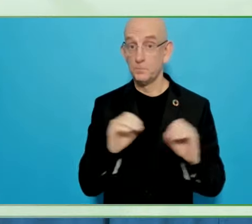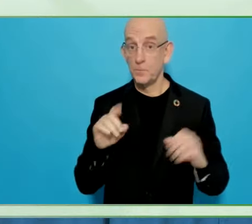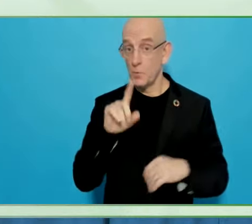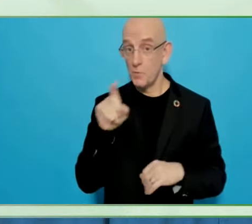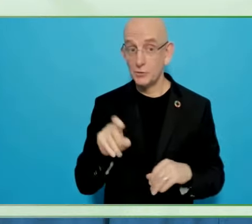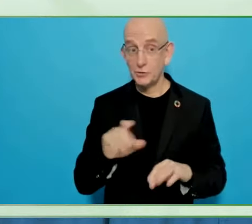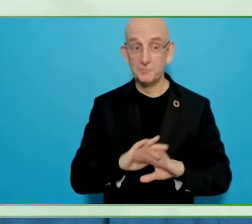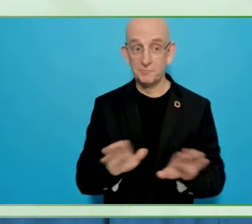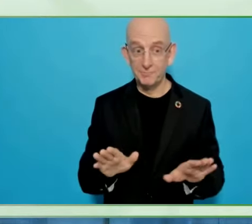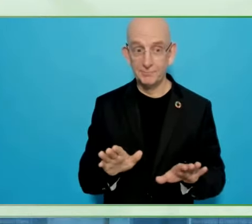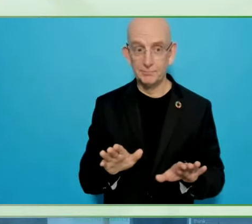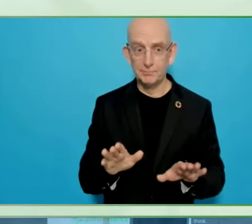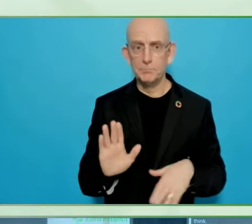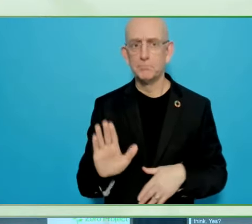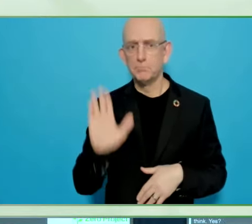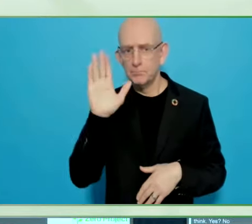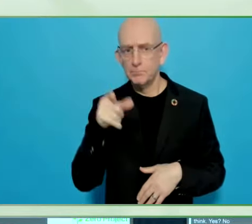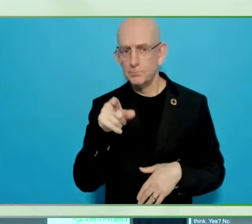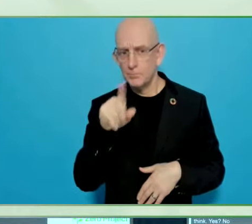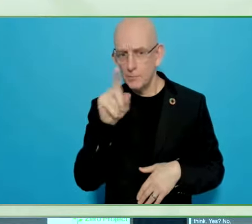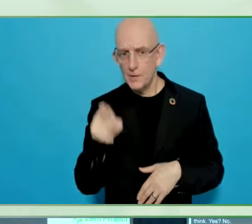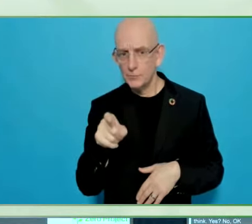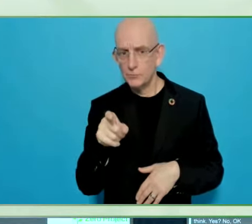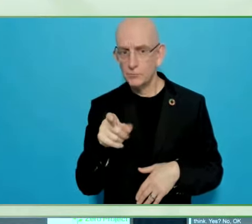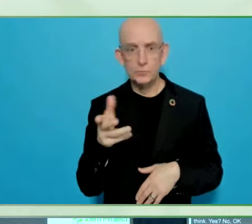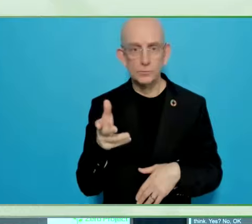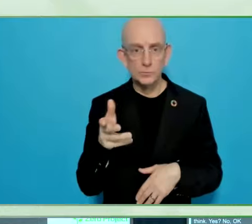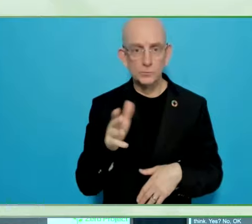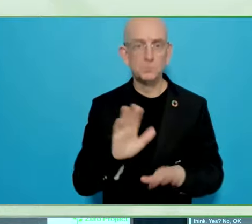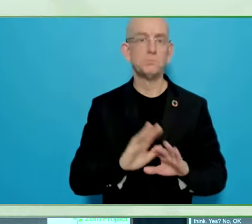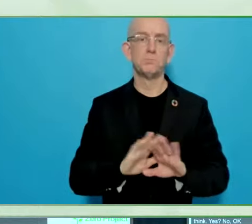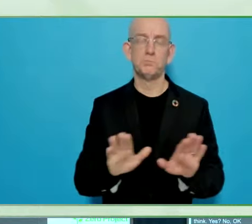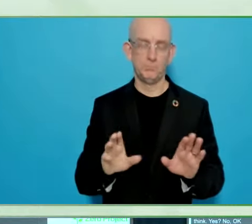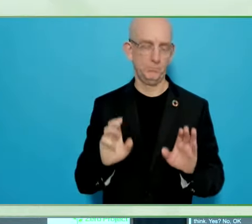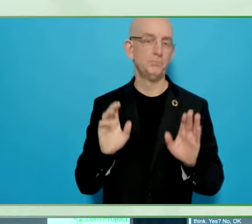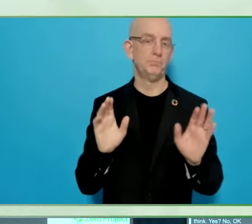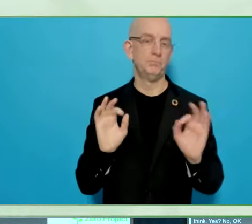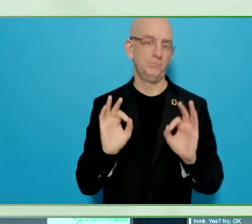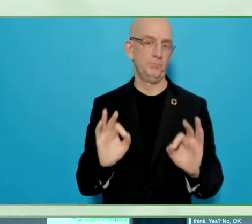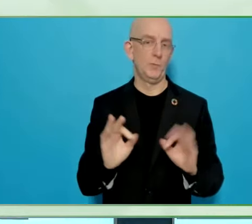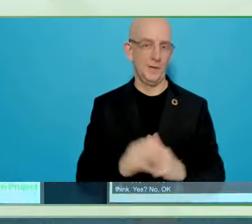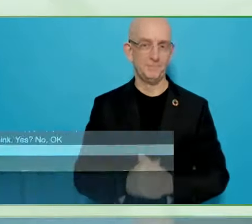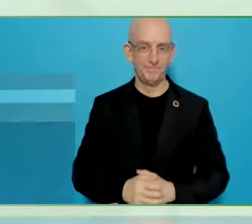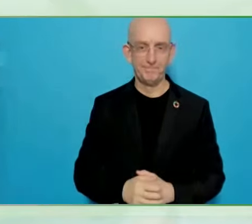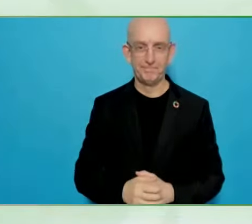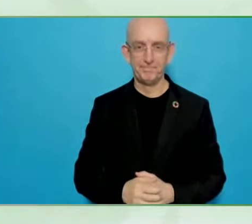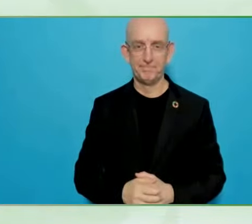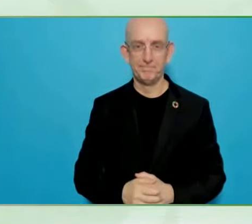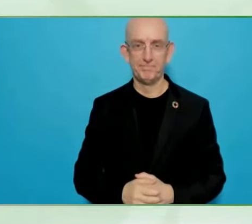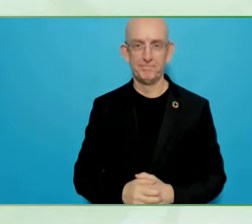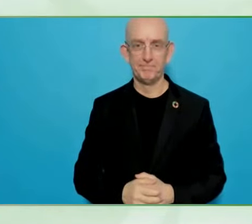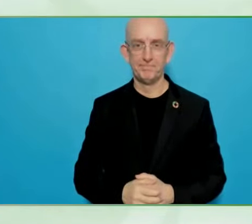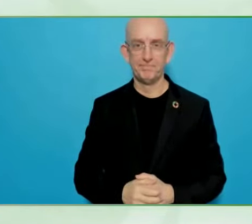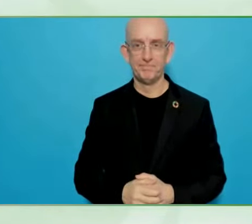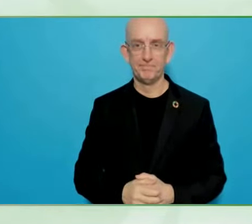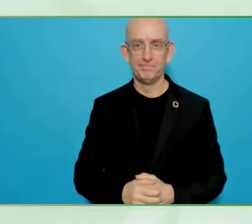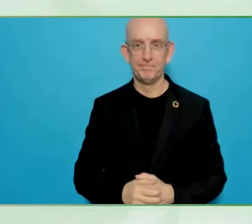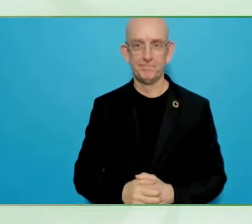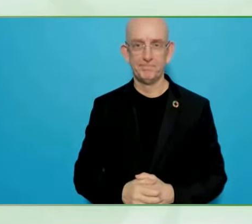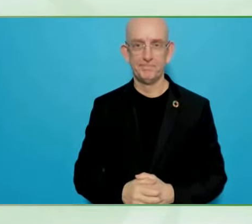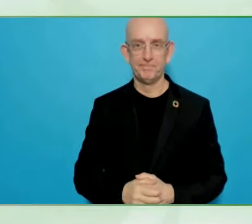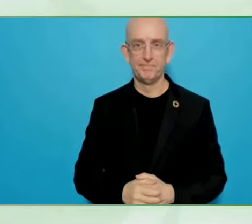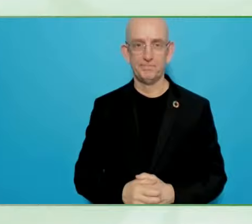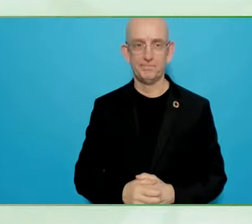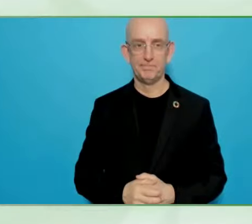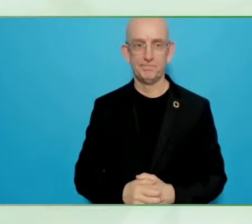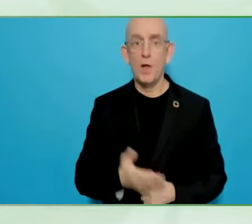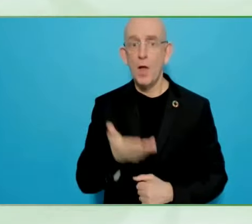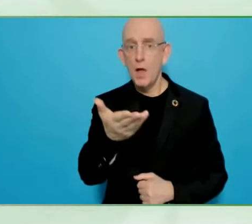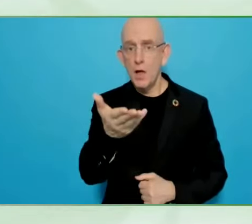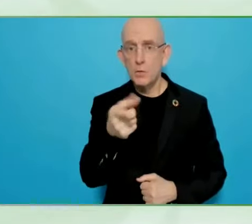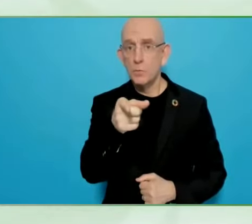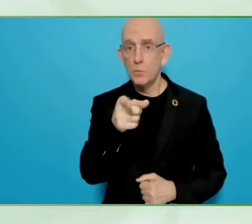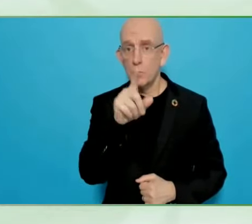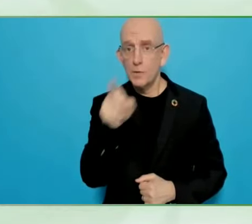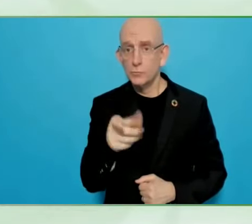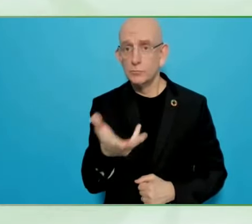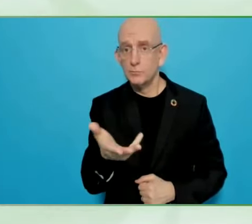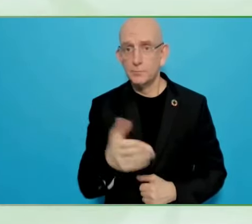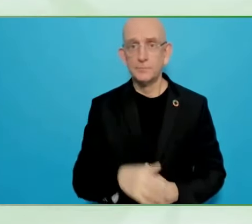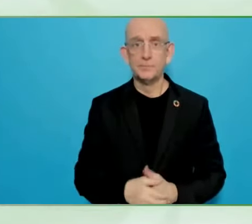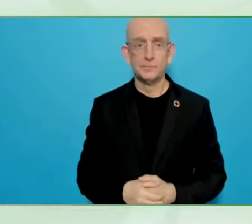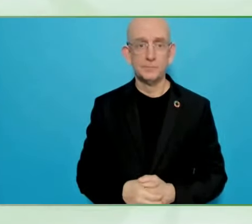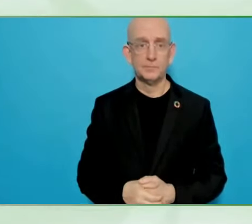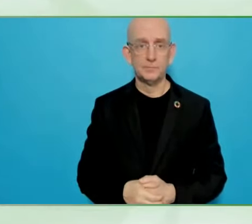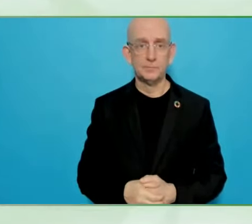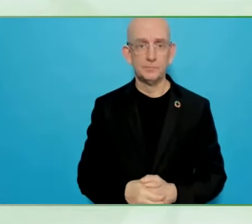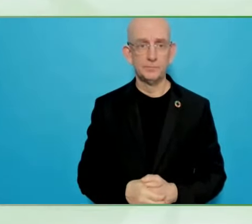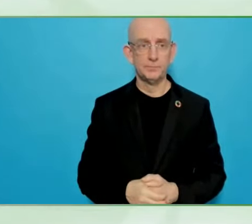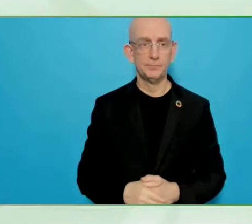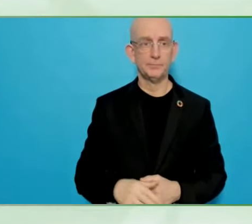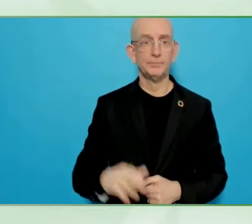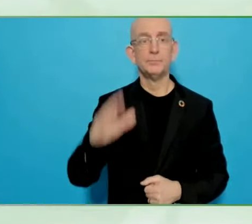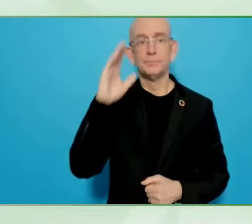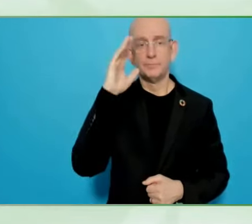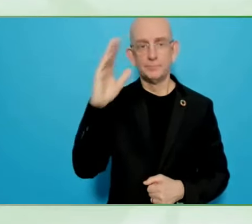No, OK, please go ahead.